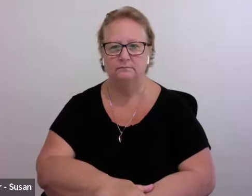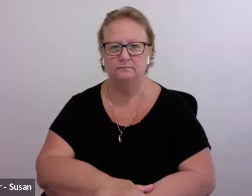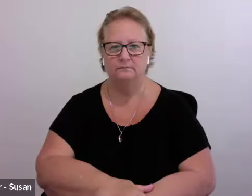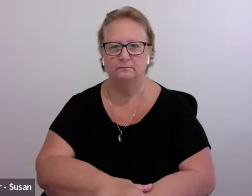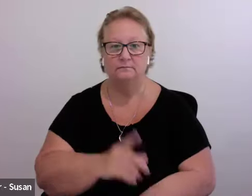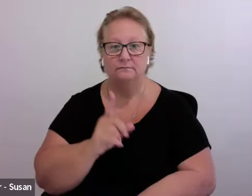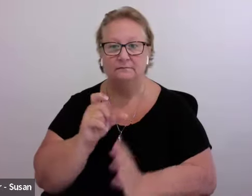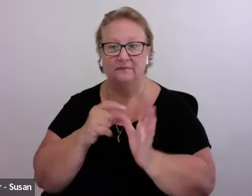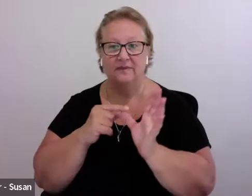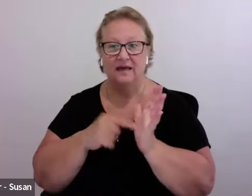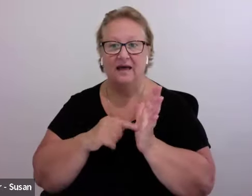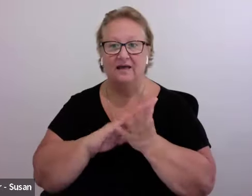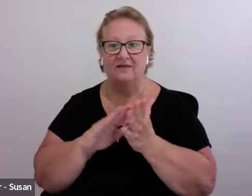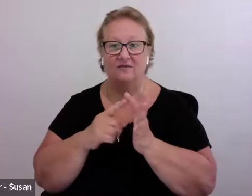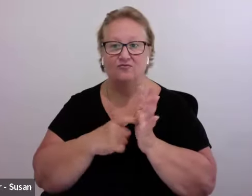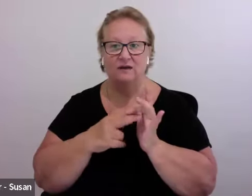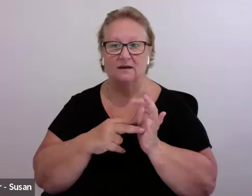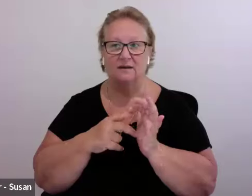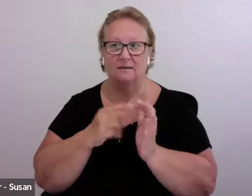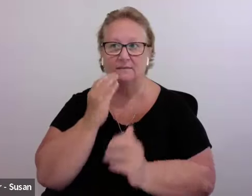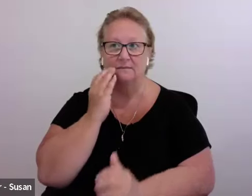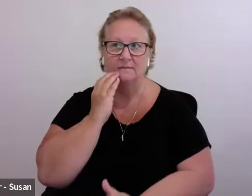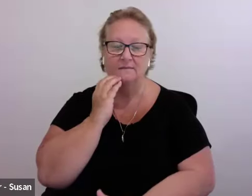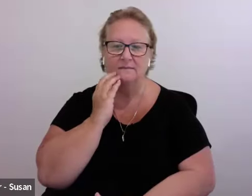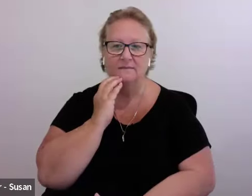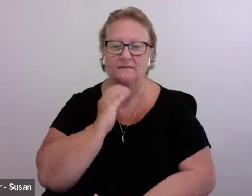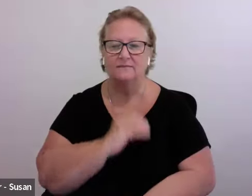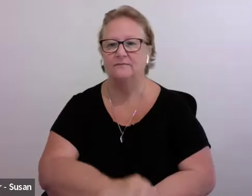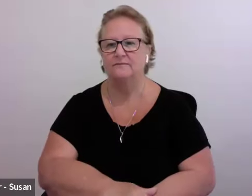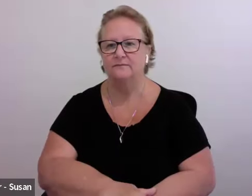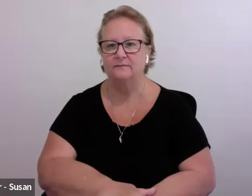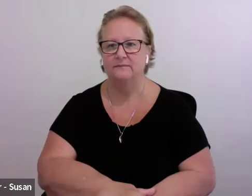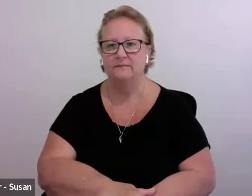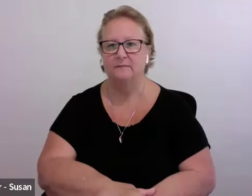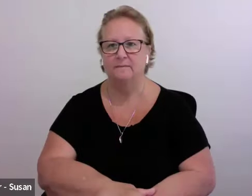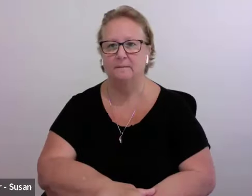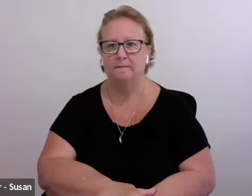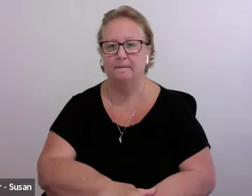leadership without being tokenistic?